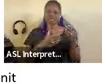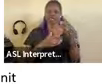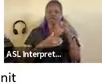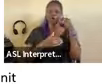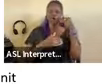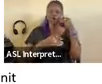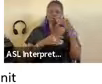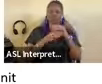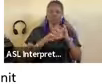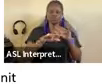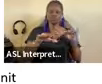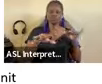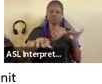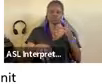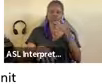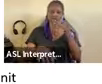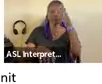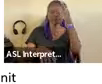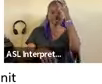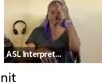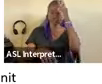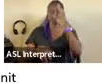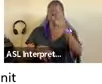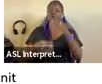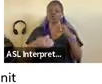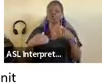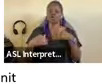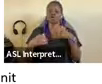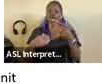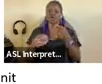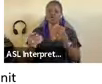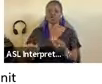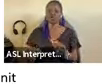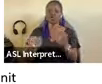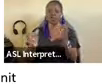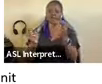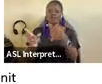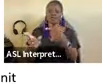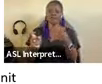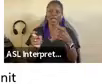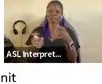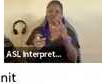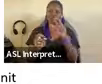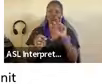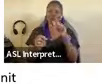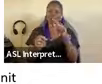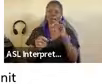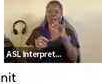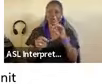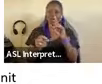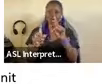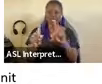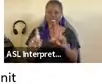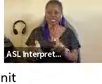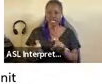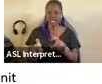So we're going to make rapid tests available to the community from DHS. People can reach out through community based organizations.